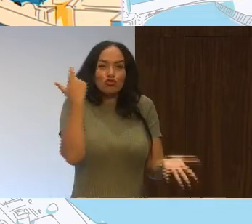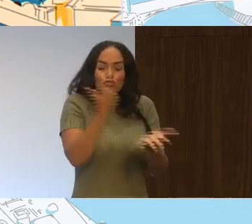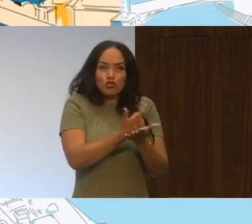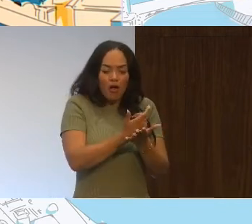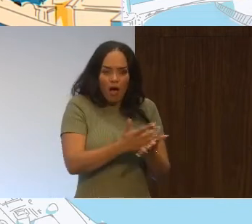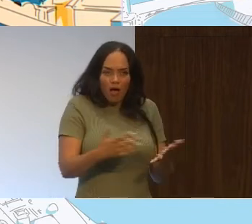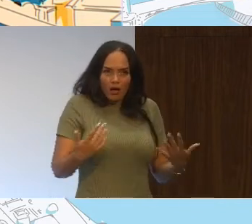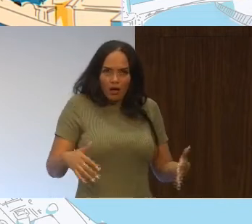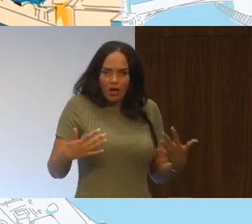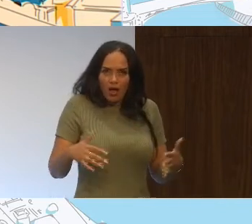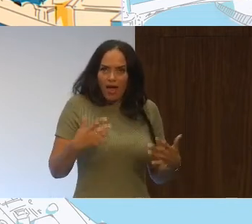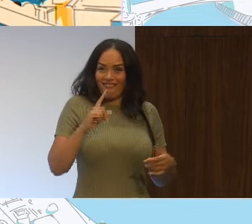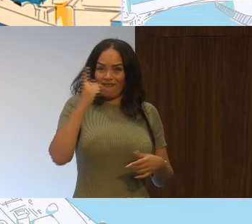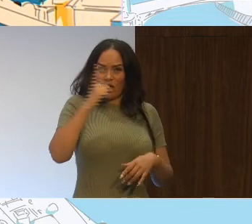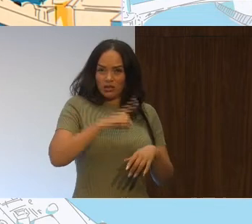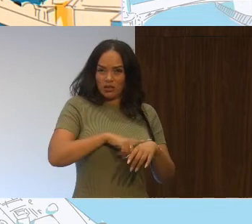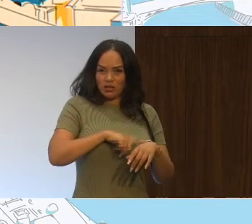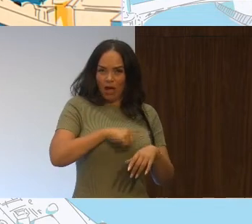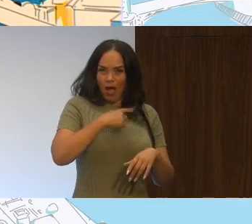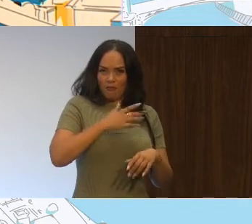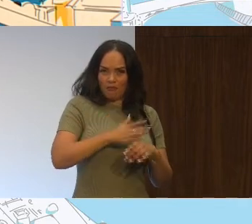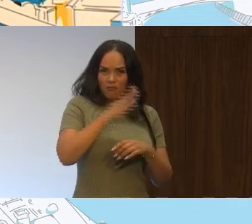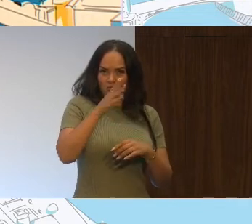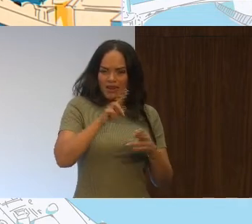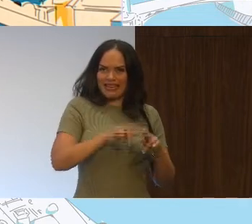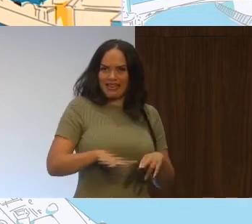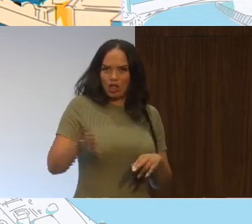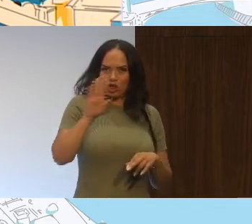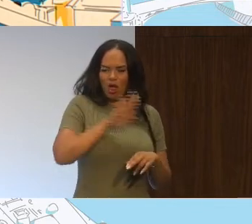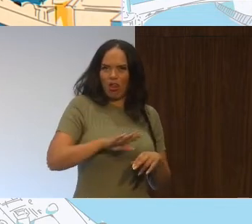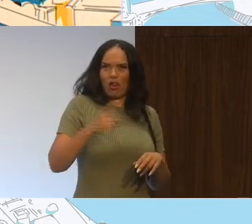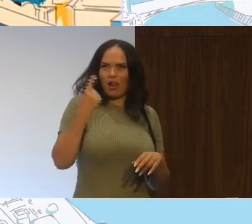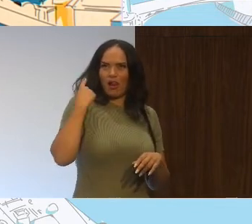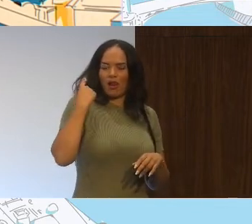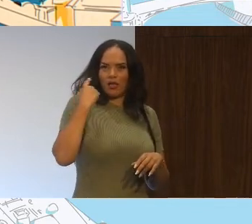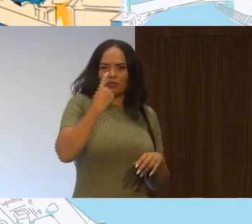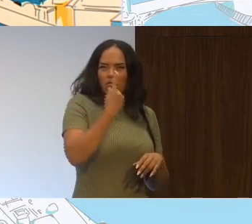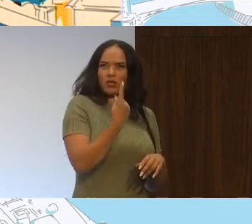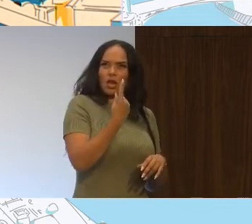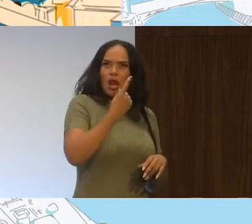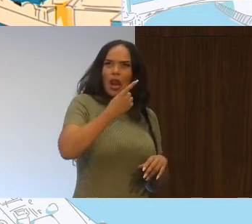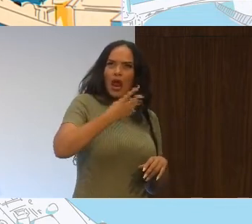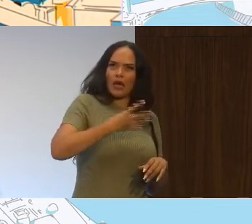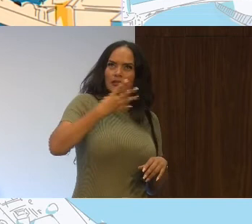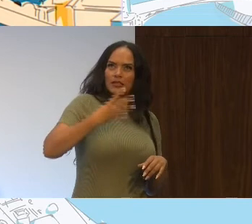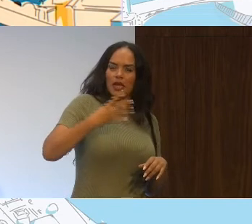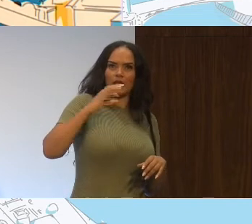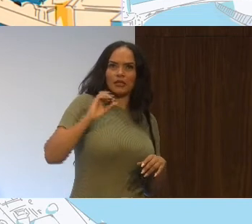The first time I went to when I went to the National in 1981 was 1990 to do a last